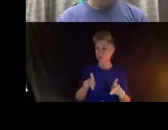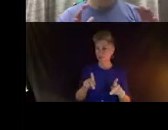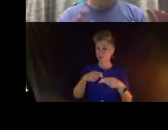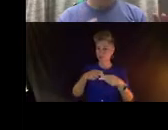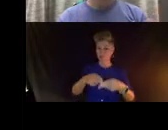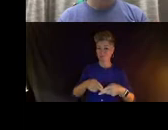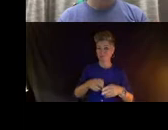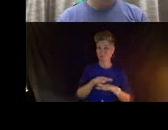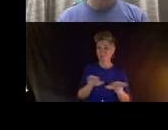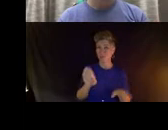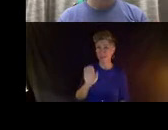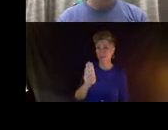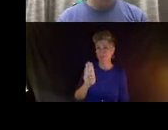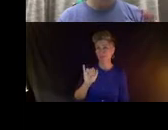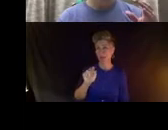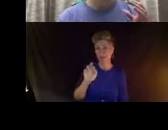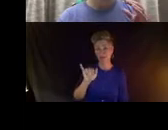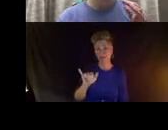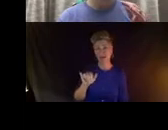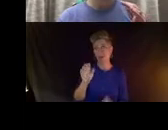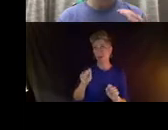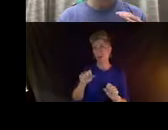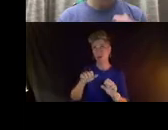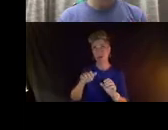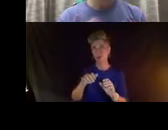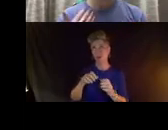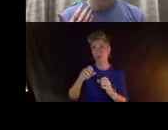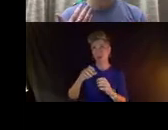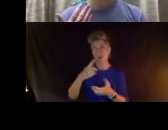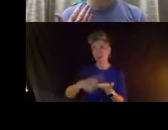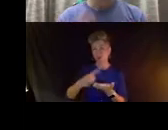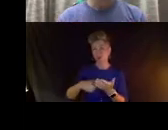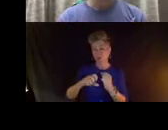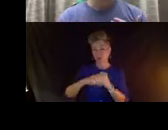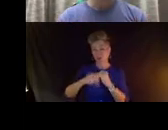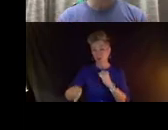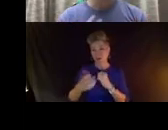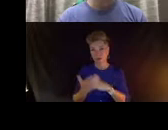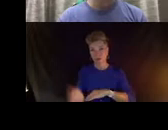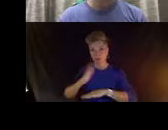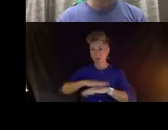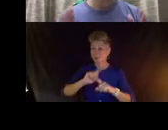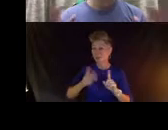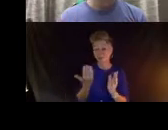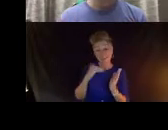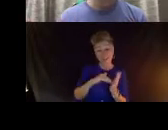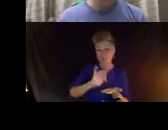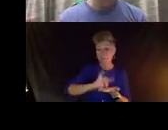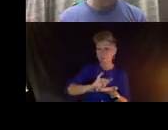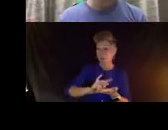and I can get into this ed nauseum, but it's all about the fact that our medical world loves to have the binary all set.